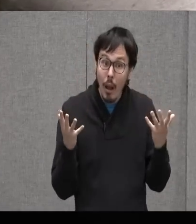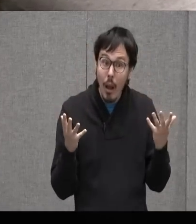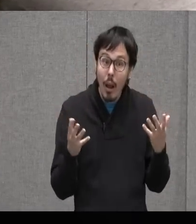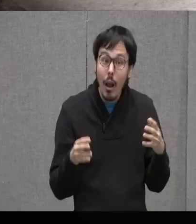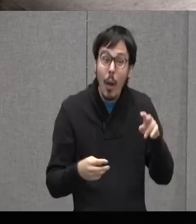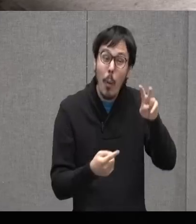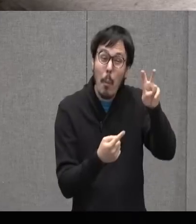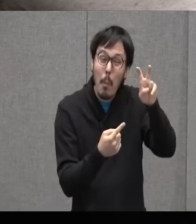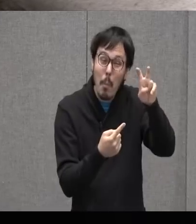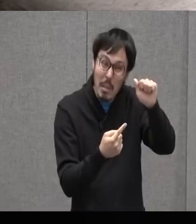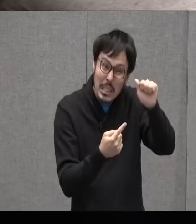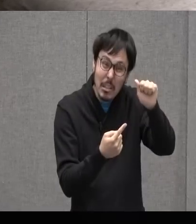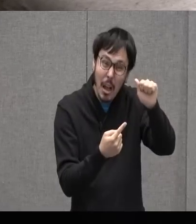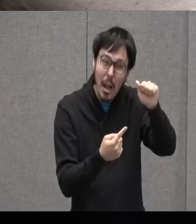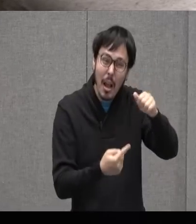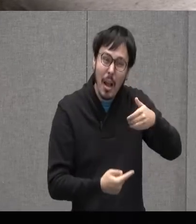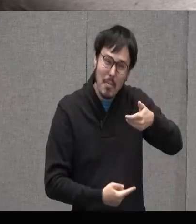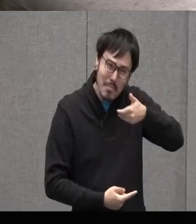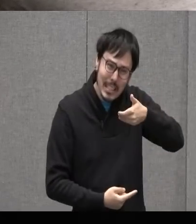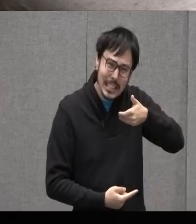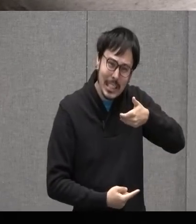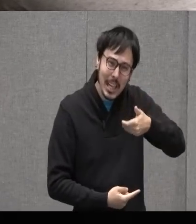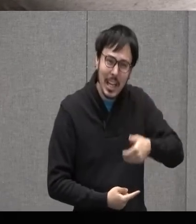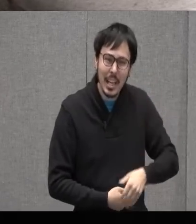Did you know that pizza is also all about math?